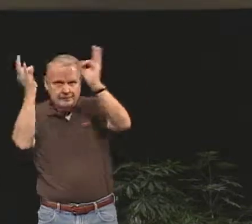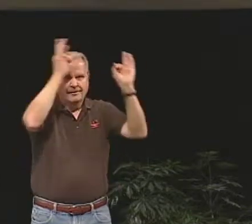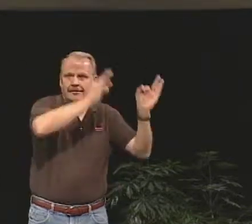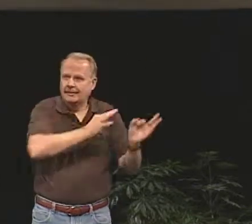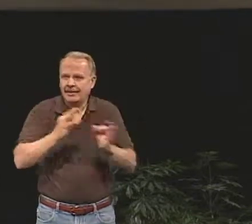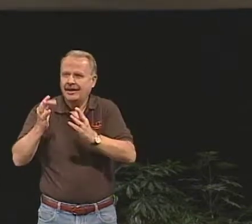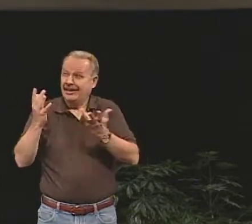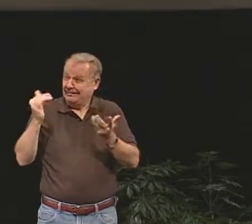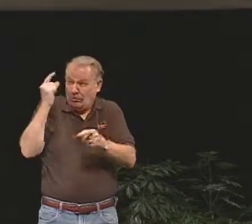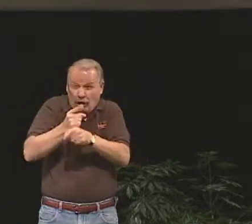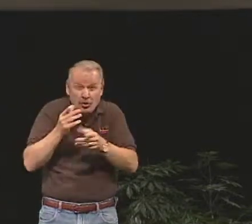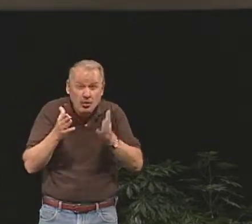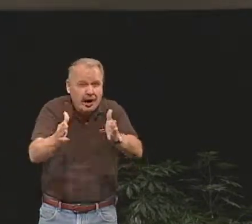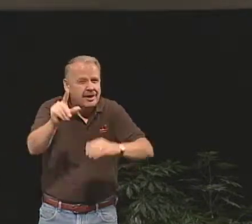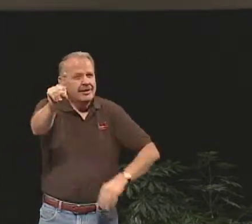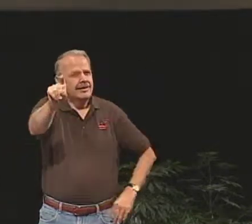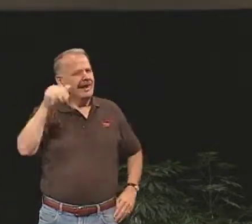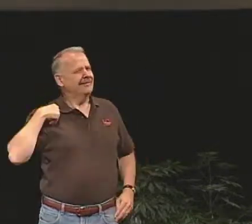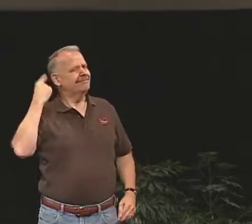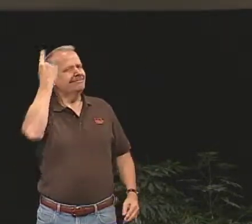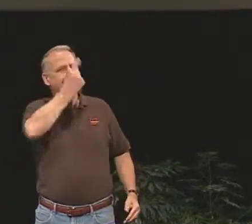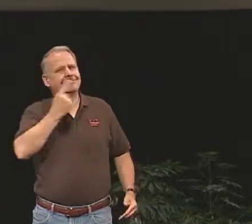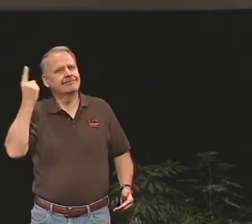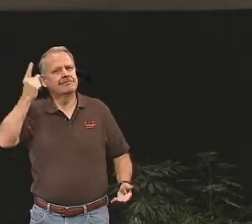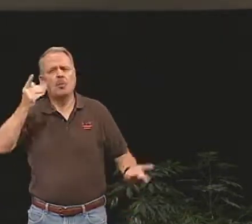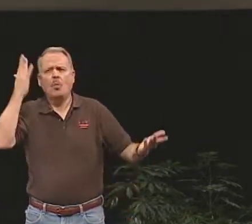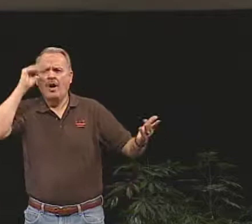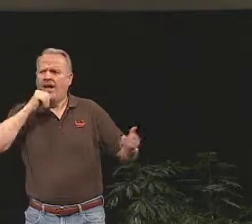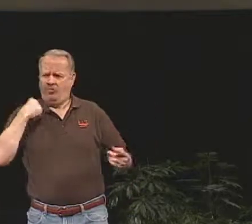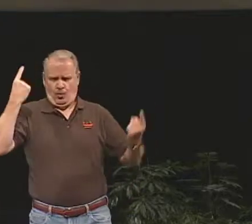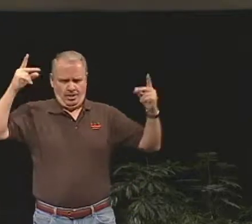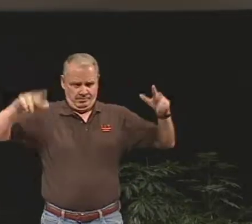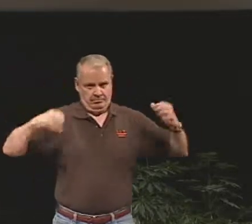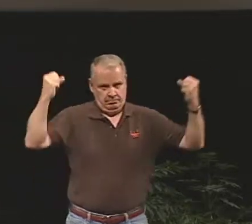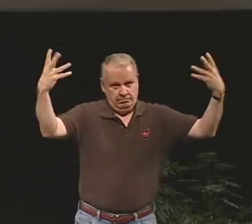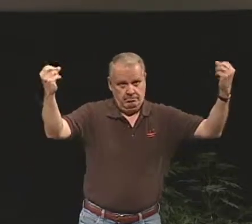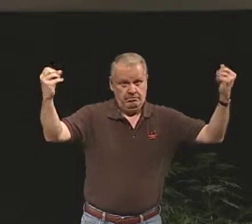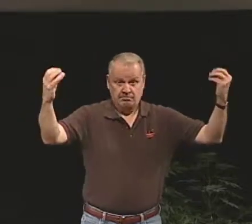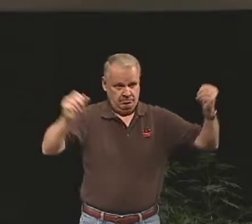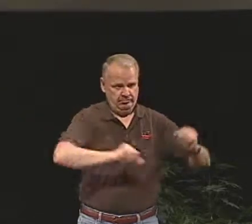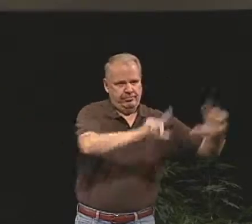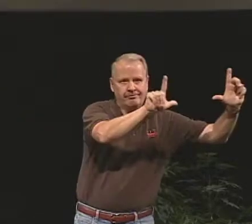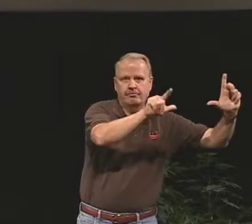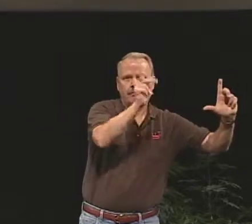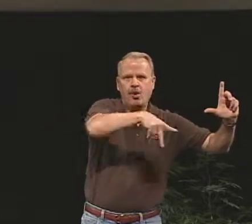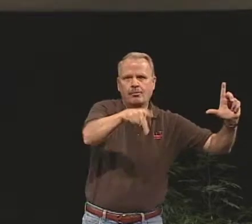And that's what it is like for a deaf person. But is that the most effective--